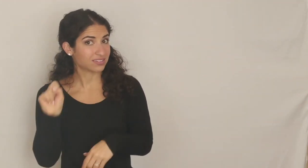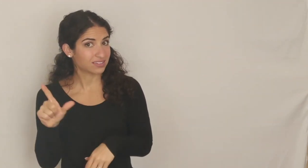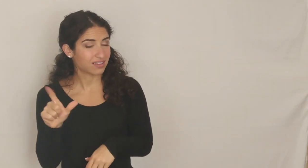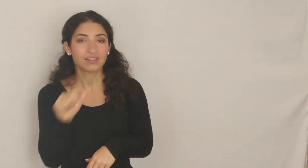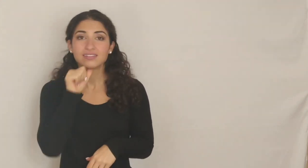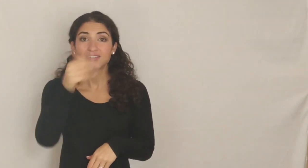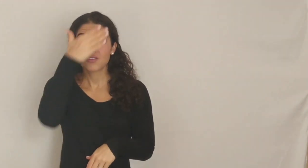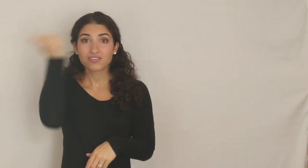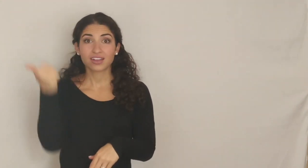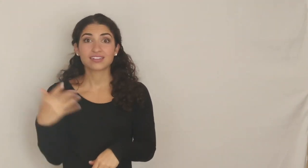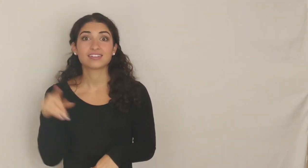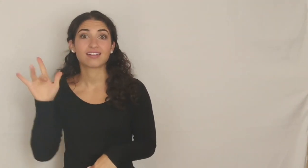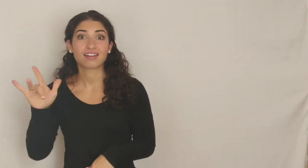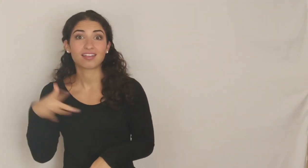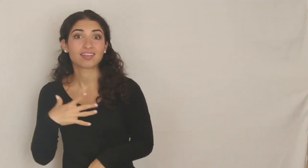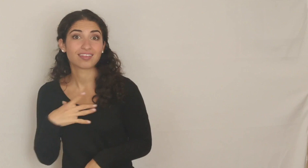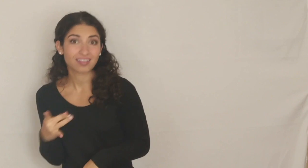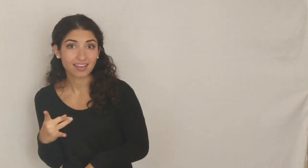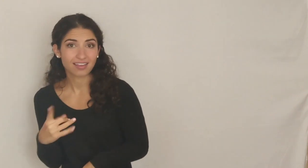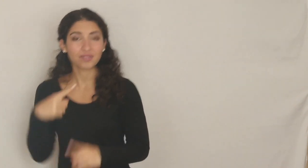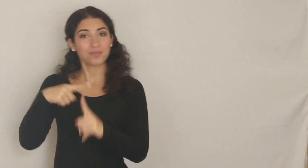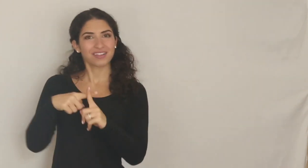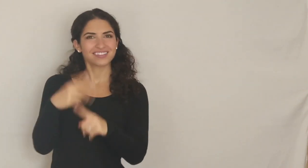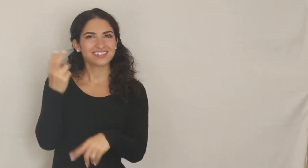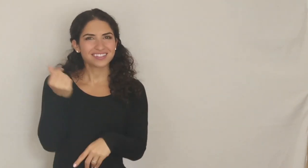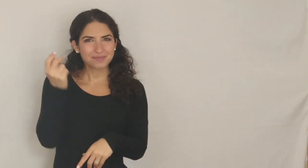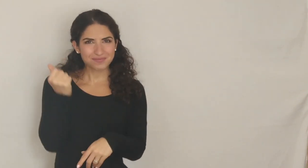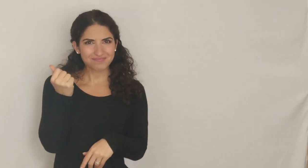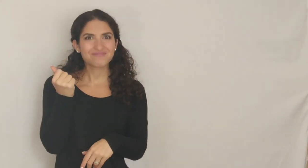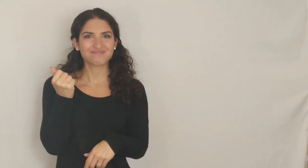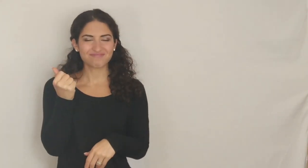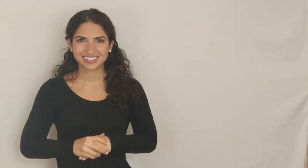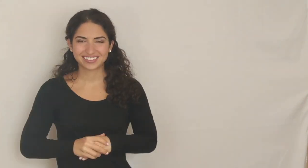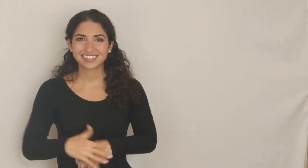more ASL, don't forget to click LIKE, plus subscribe!